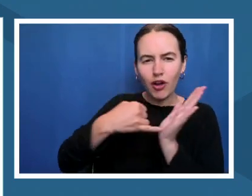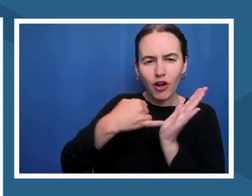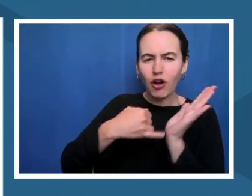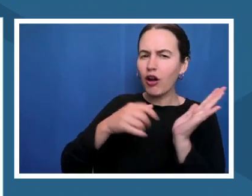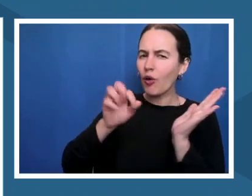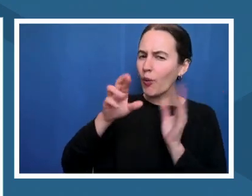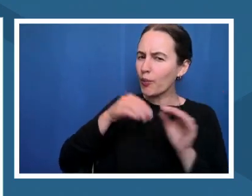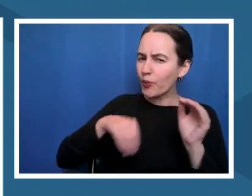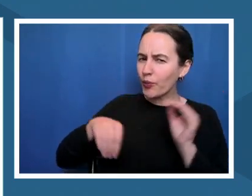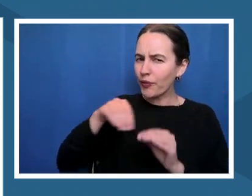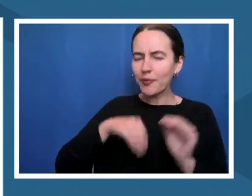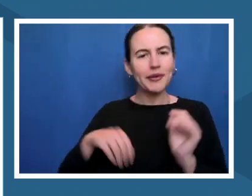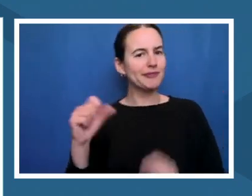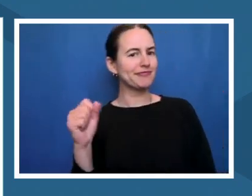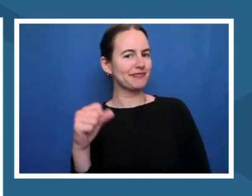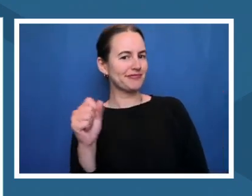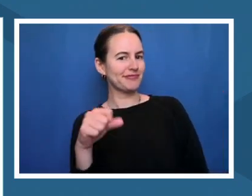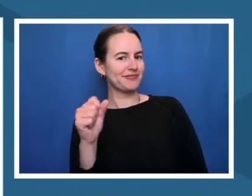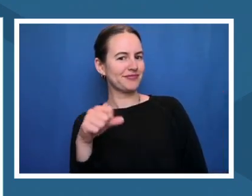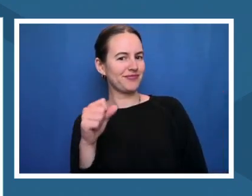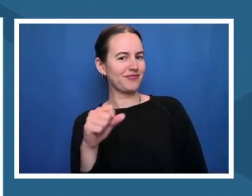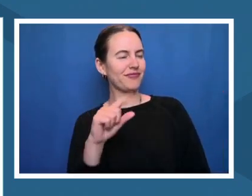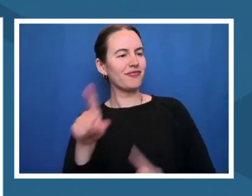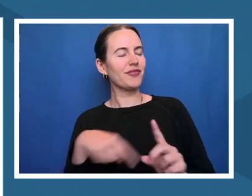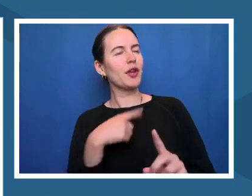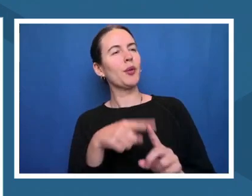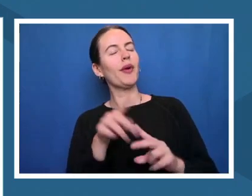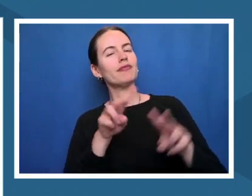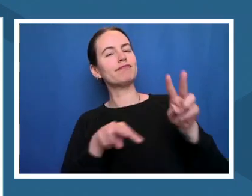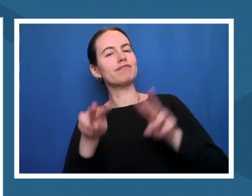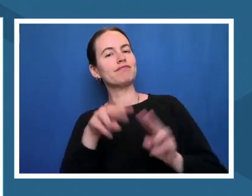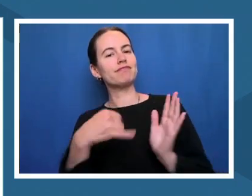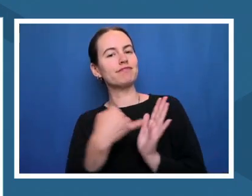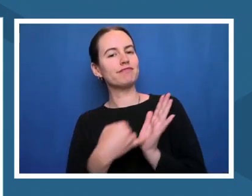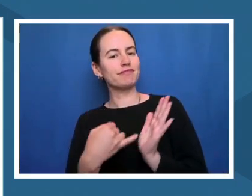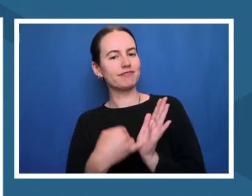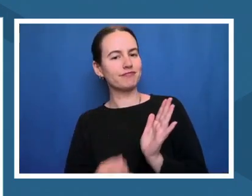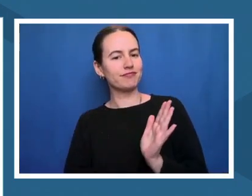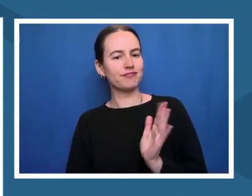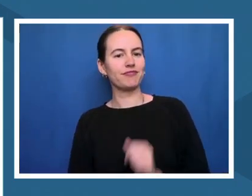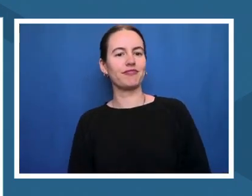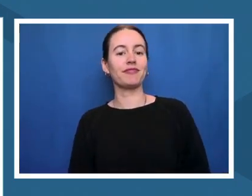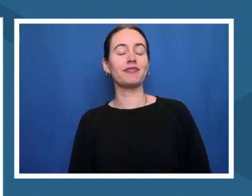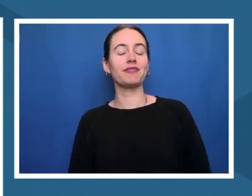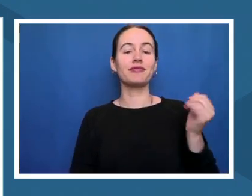or slowing down when looking at the art